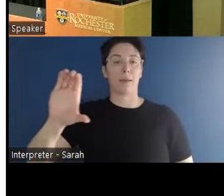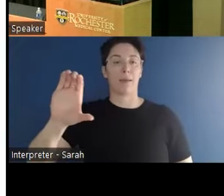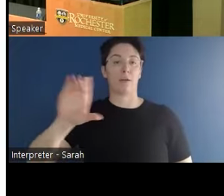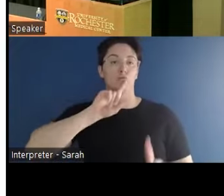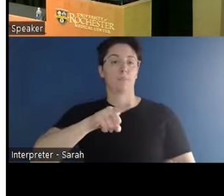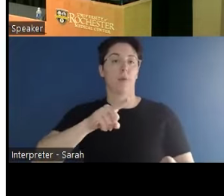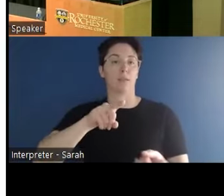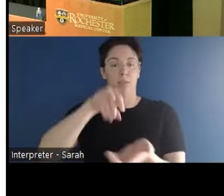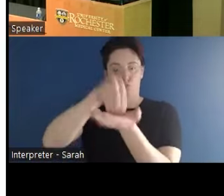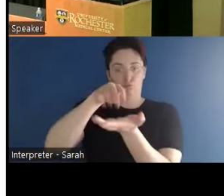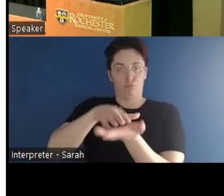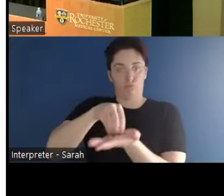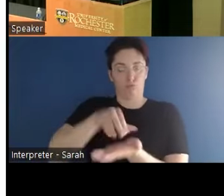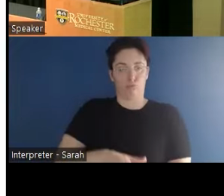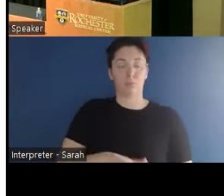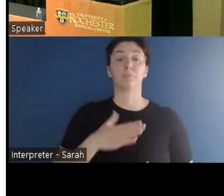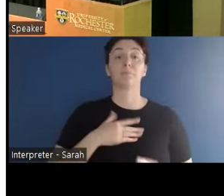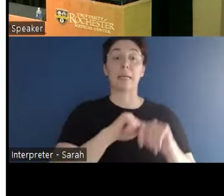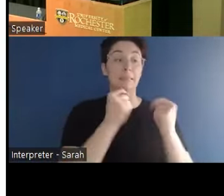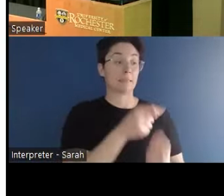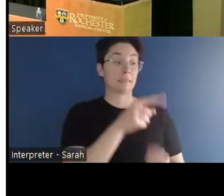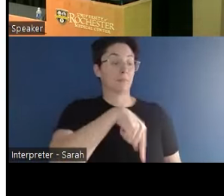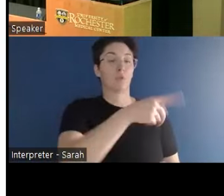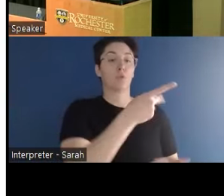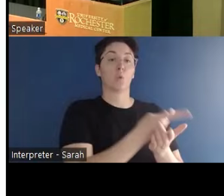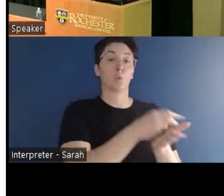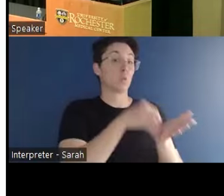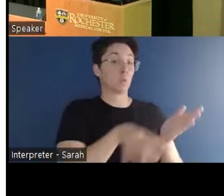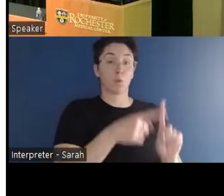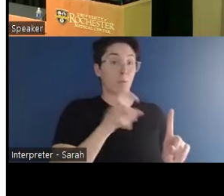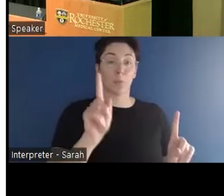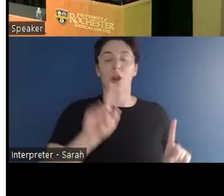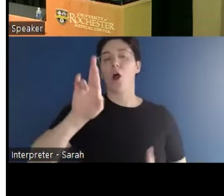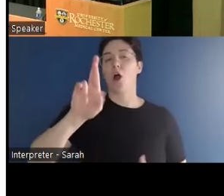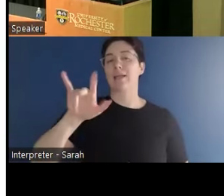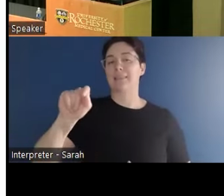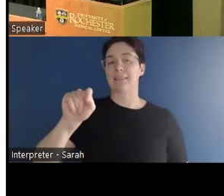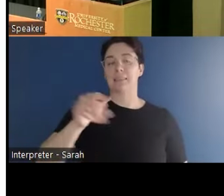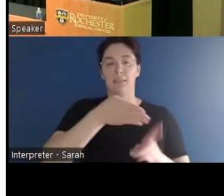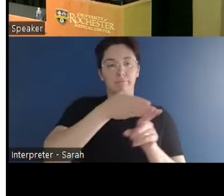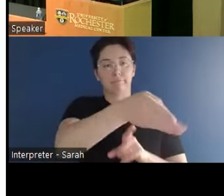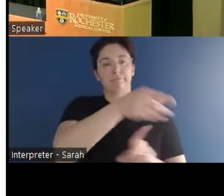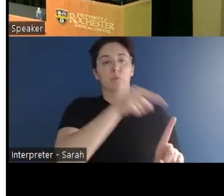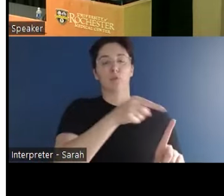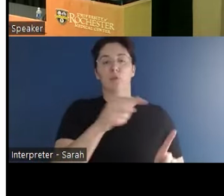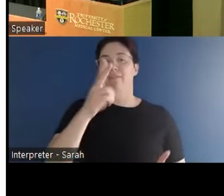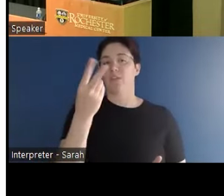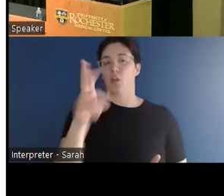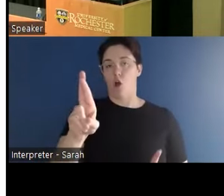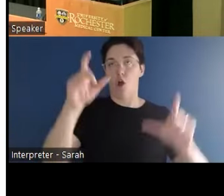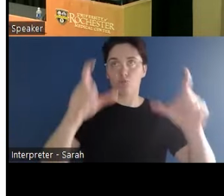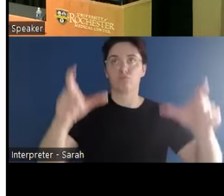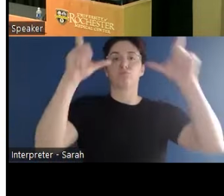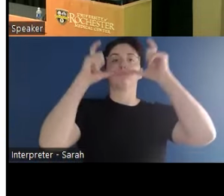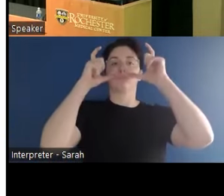collaboration with a team of graduate students at RIT who specialize in virtual reality the first is